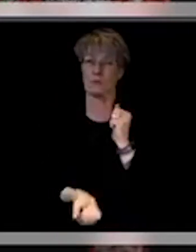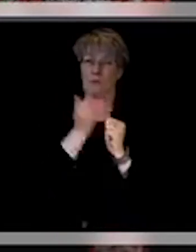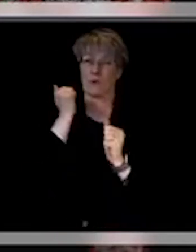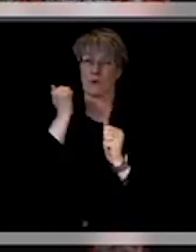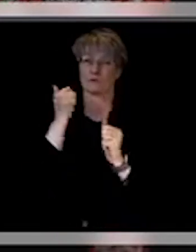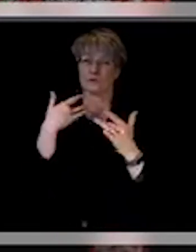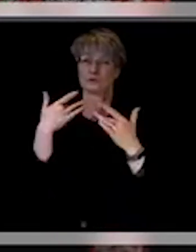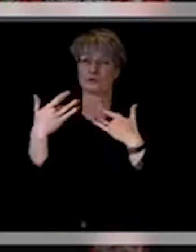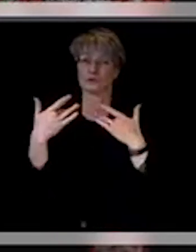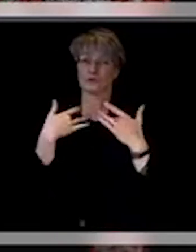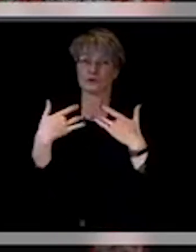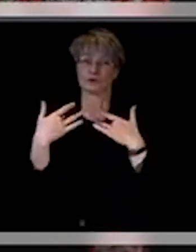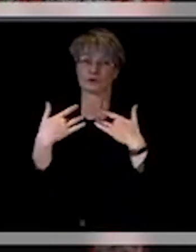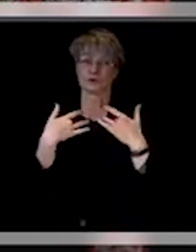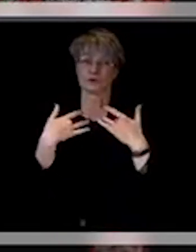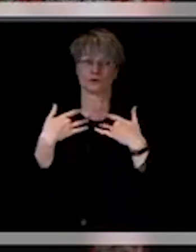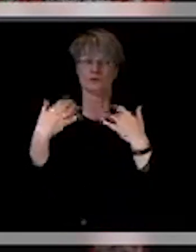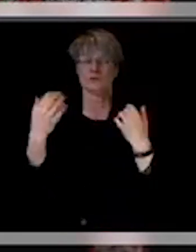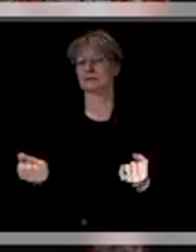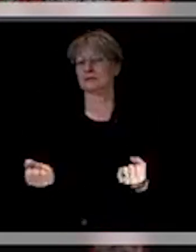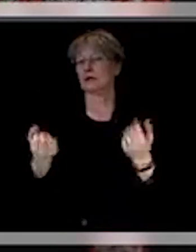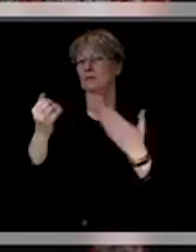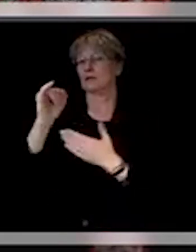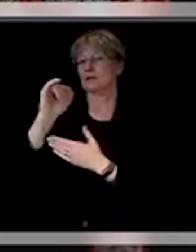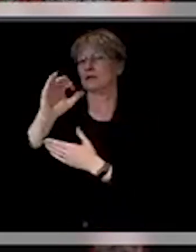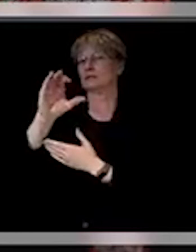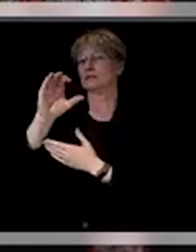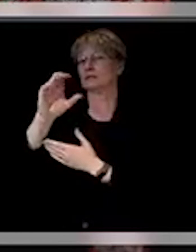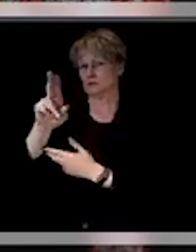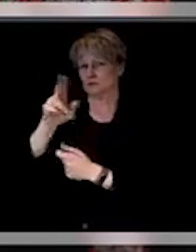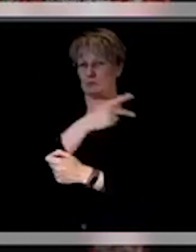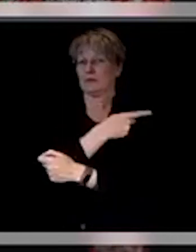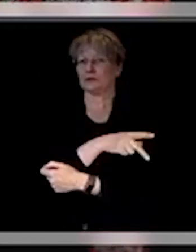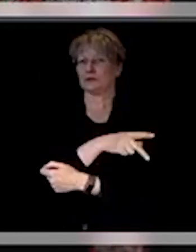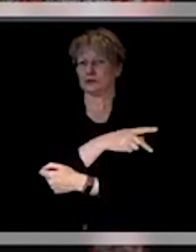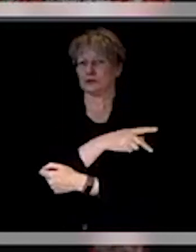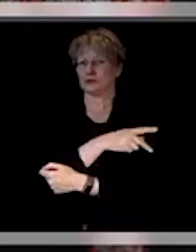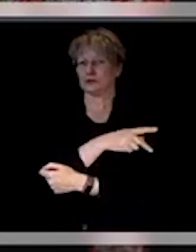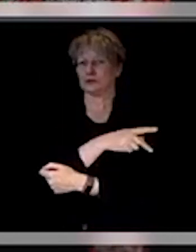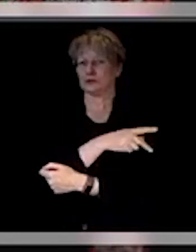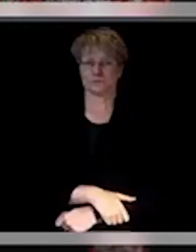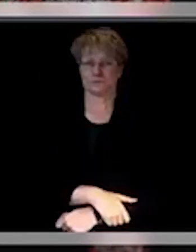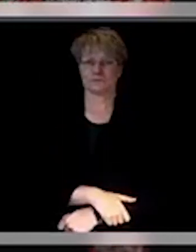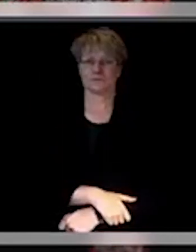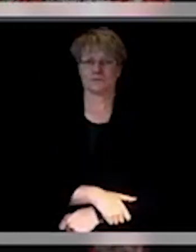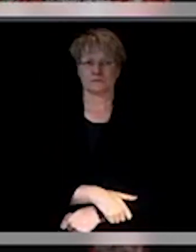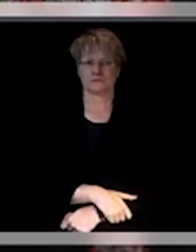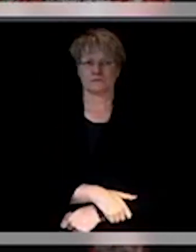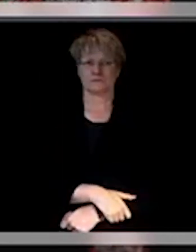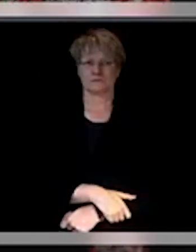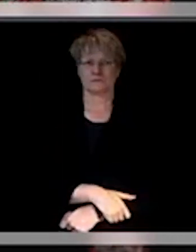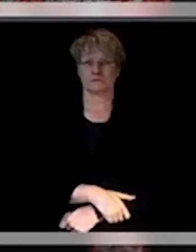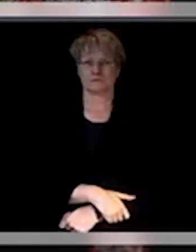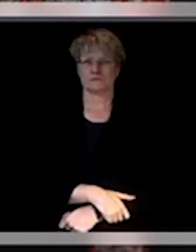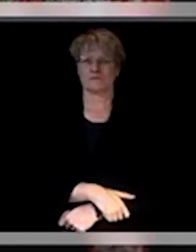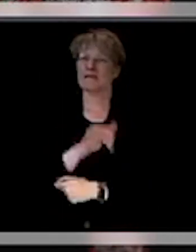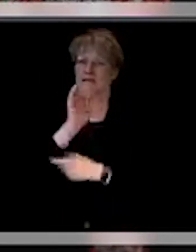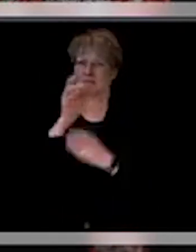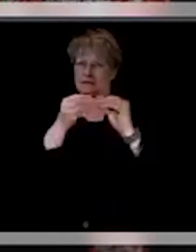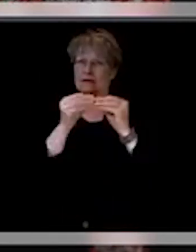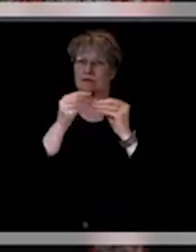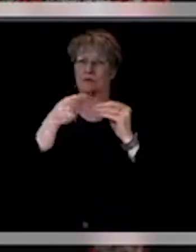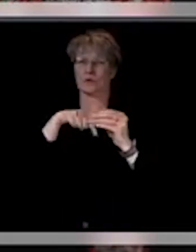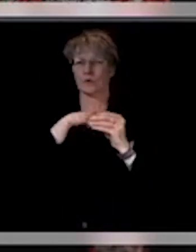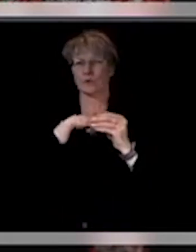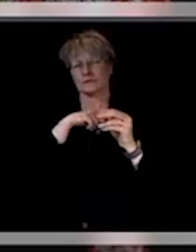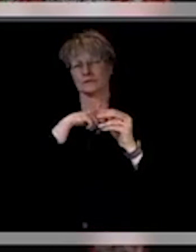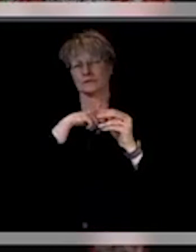right direction, is our number of ICU beds, but other than that we seem to be looking